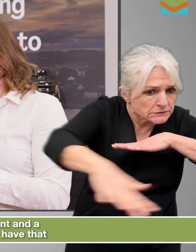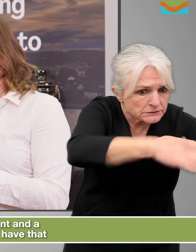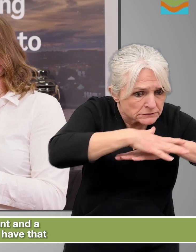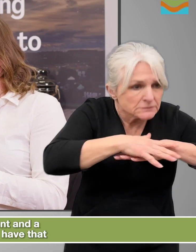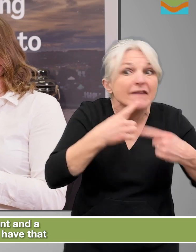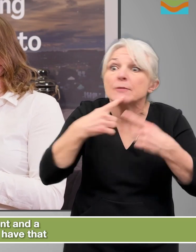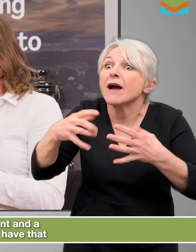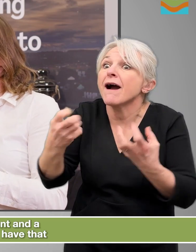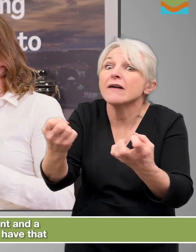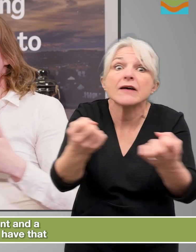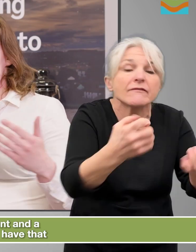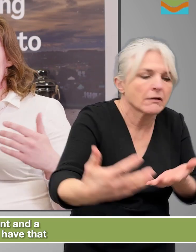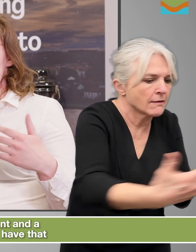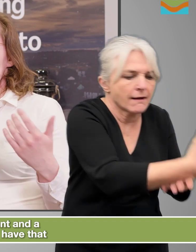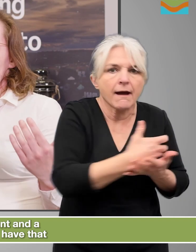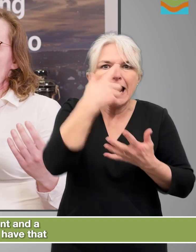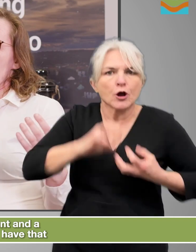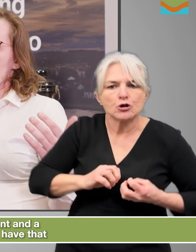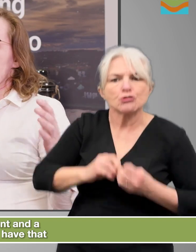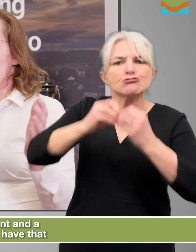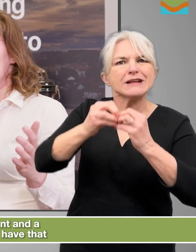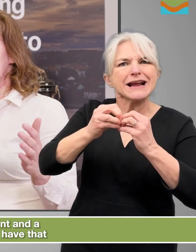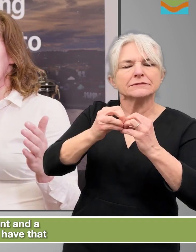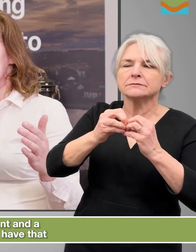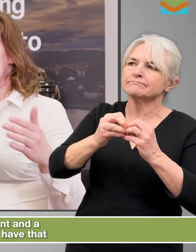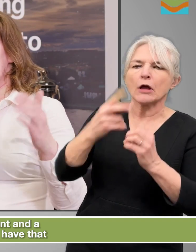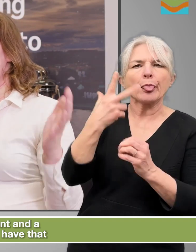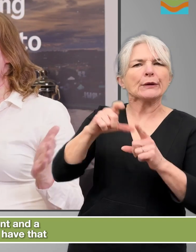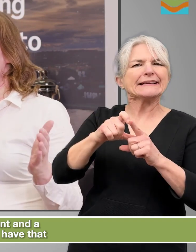developing the data management and a single point of contact where we have that